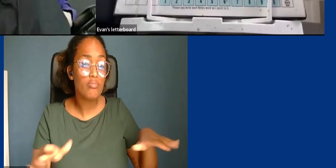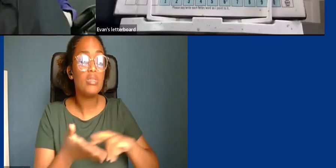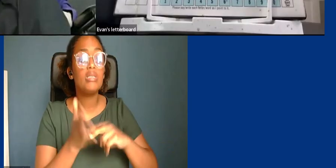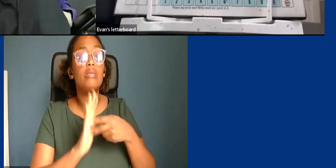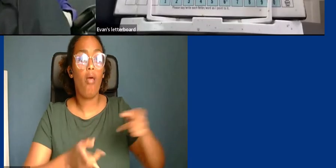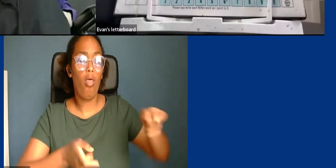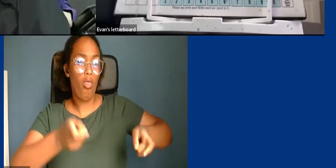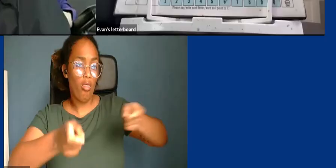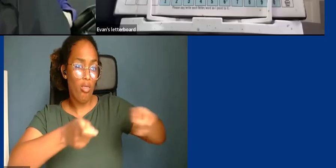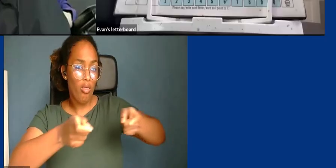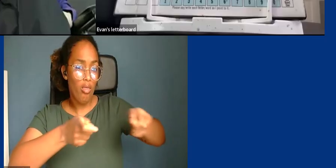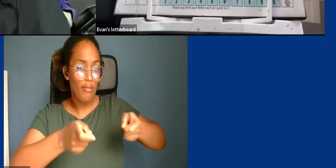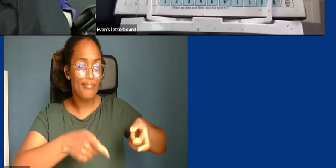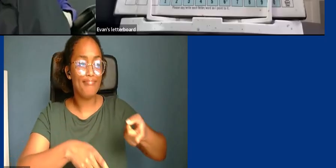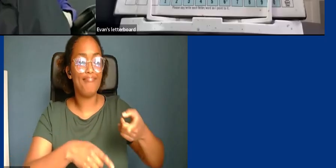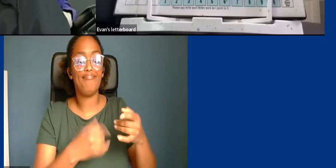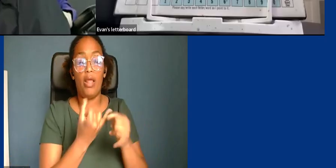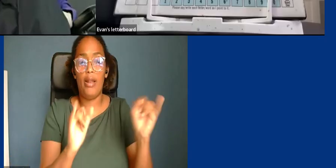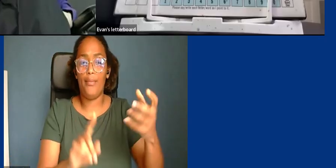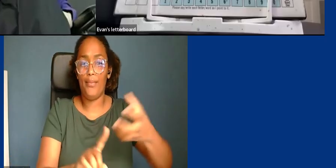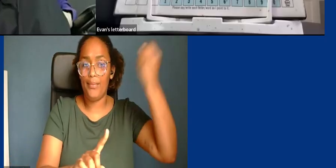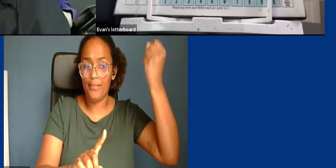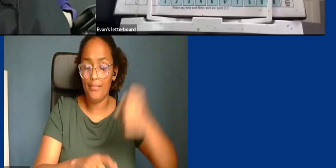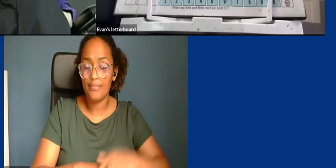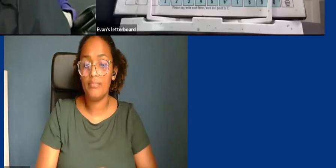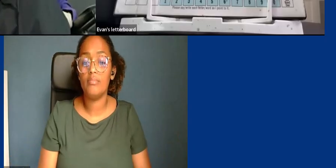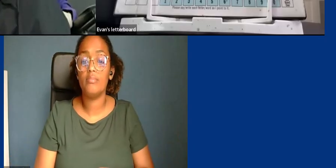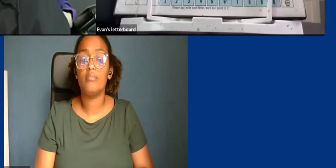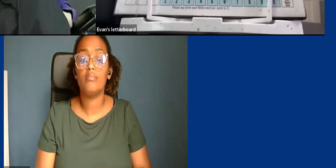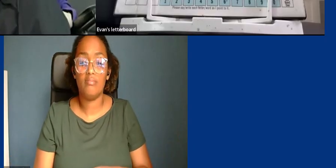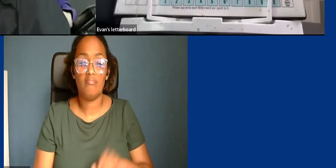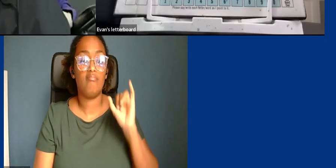infantilization is usually done by parents government